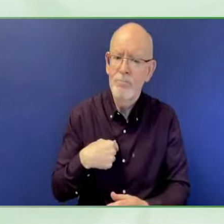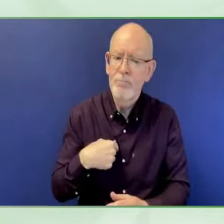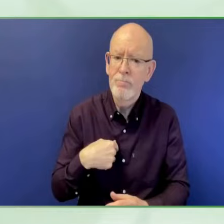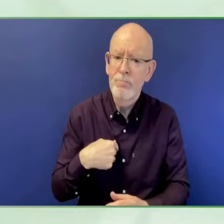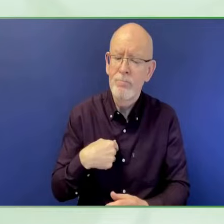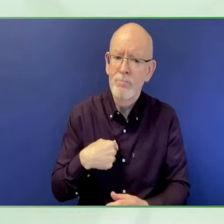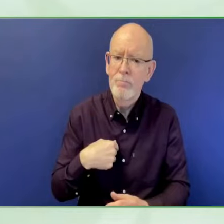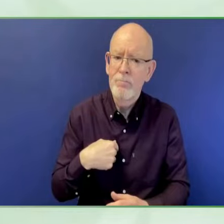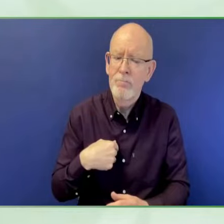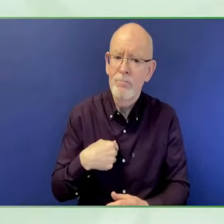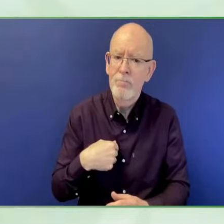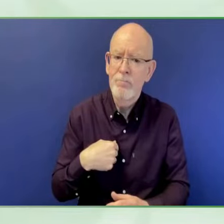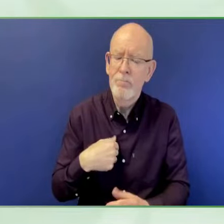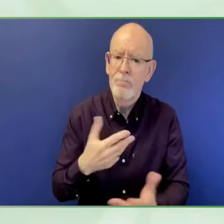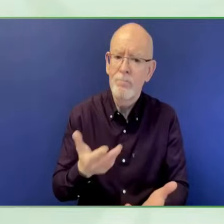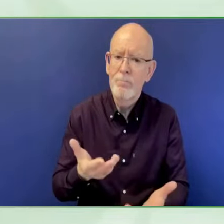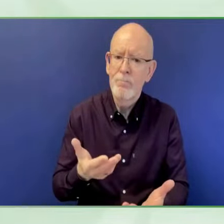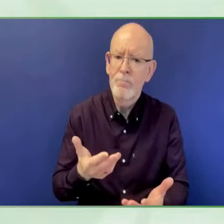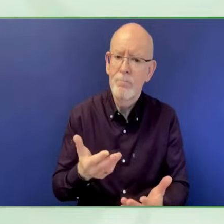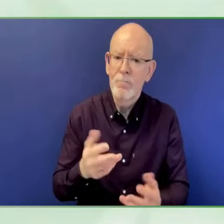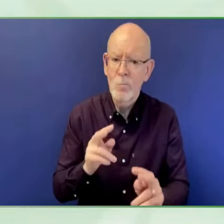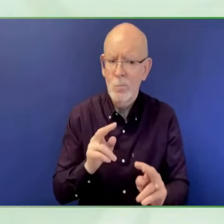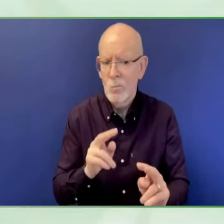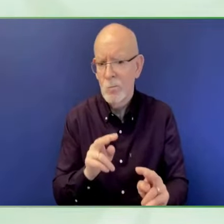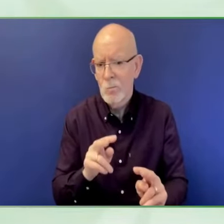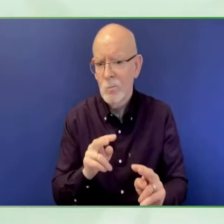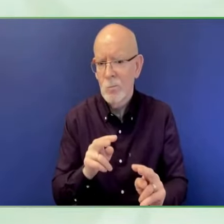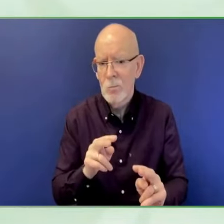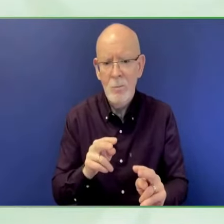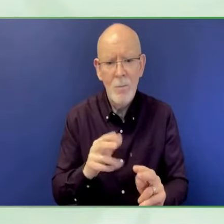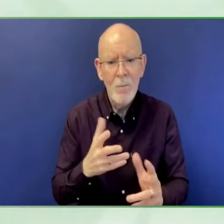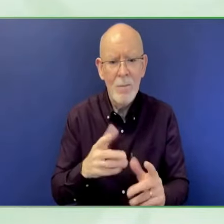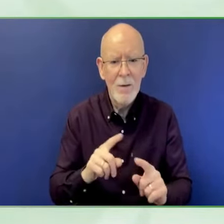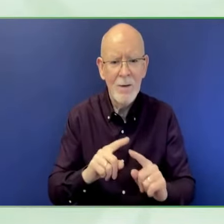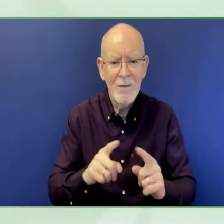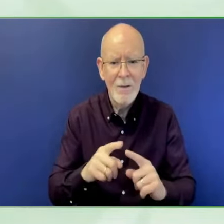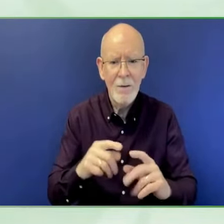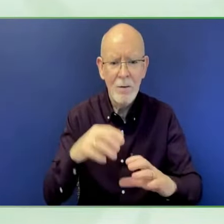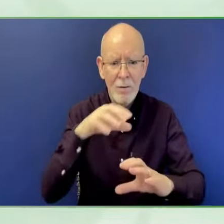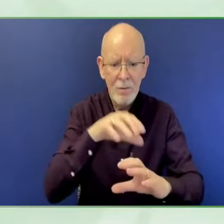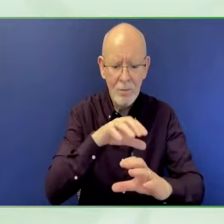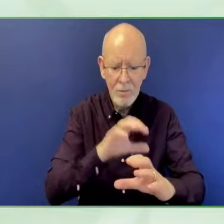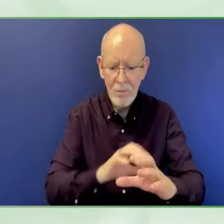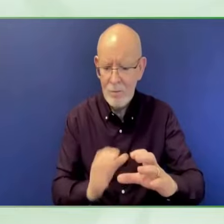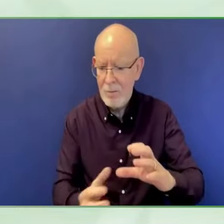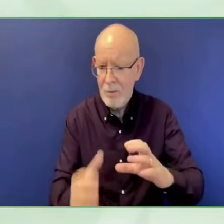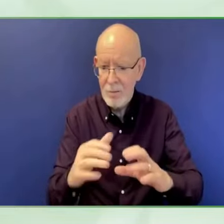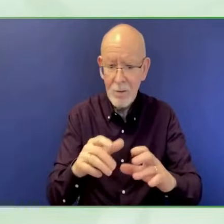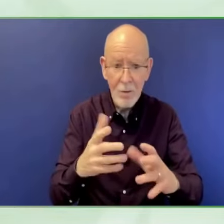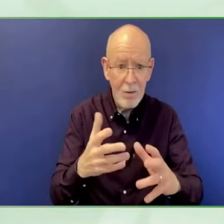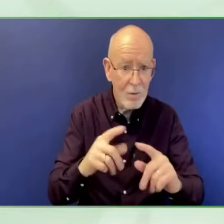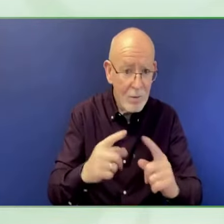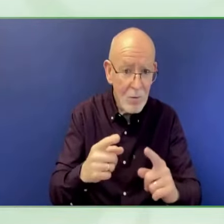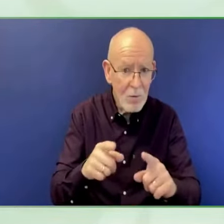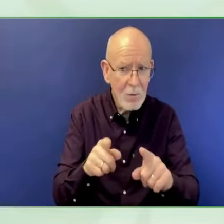What are your views? I think that it is relevant.